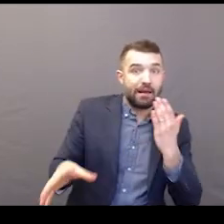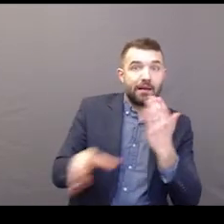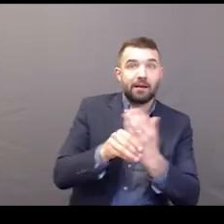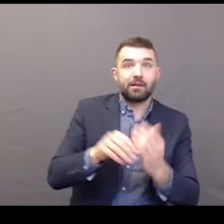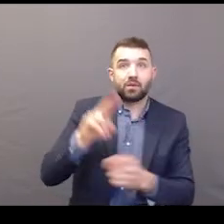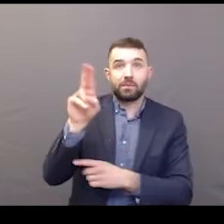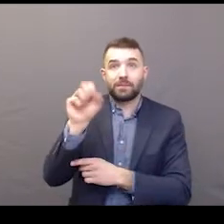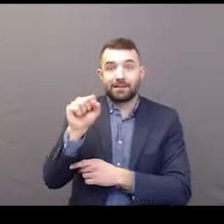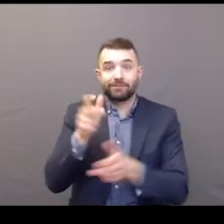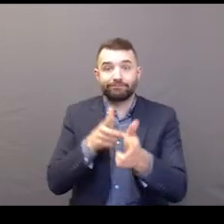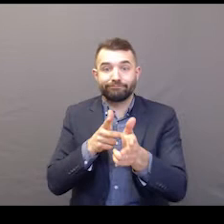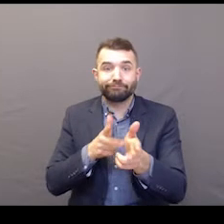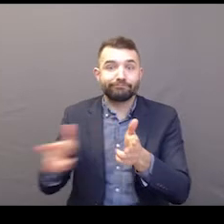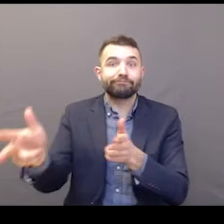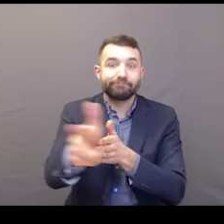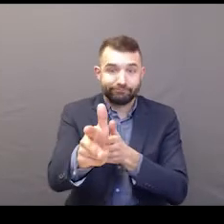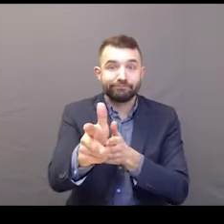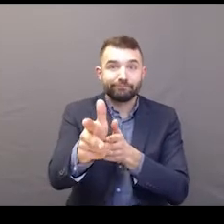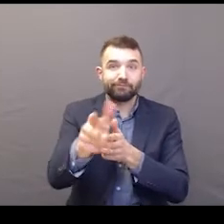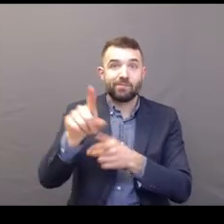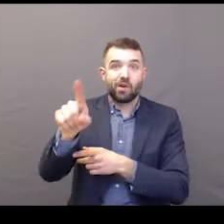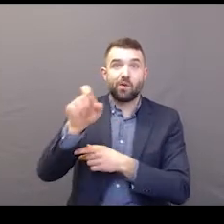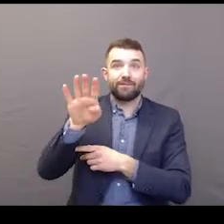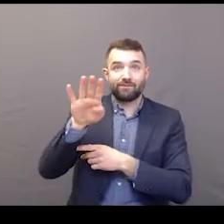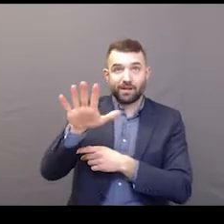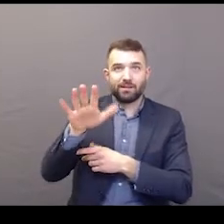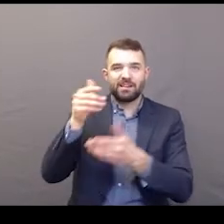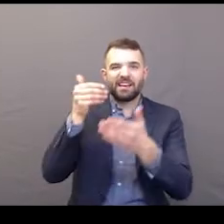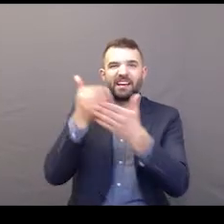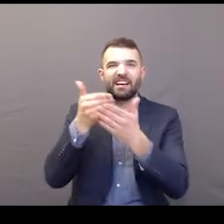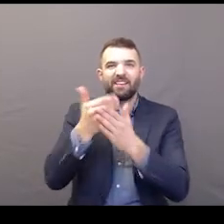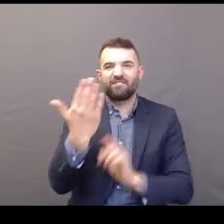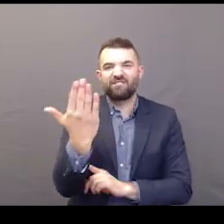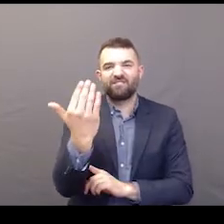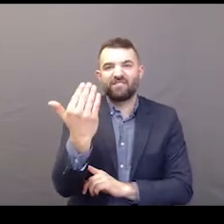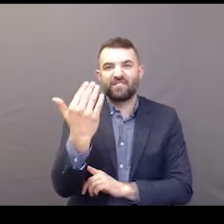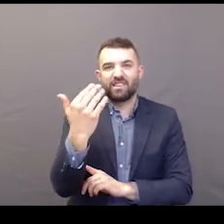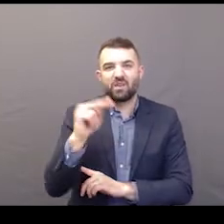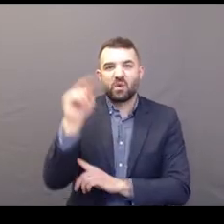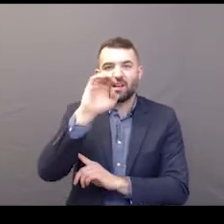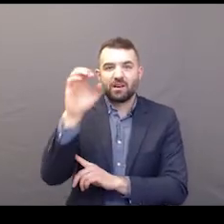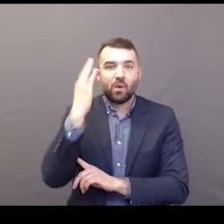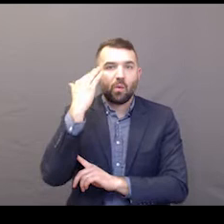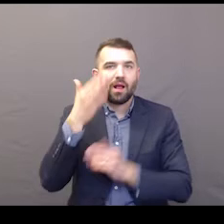NE 145th Street near 15th Avenue NE to enable buses to get through this intersection more